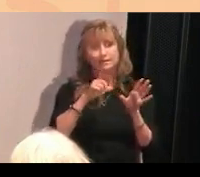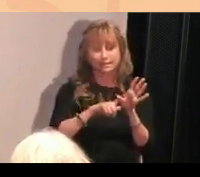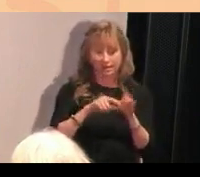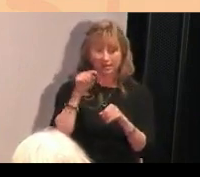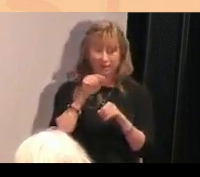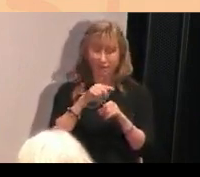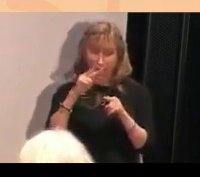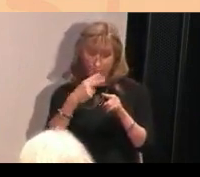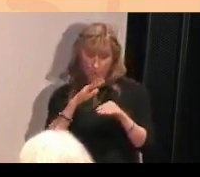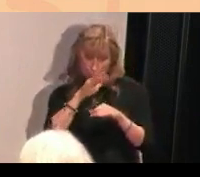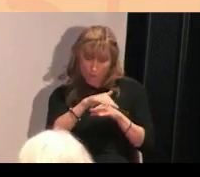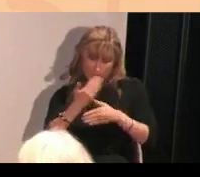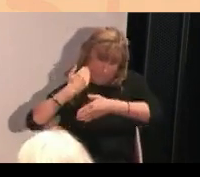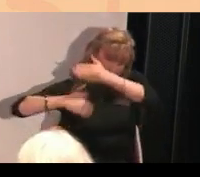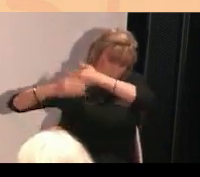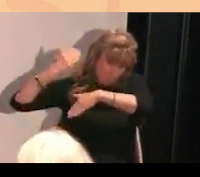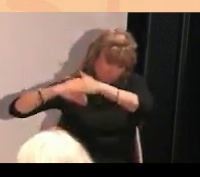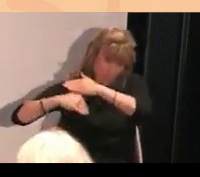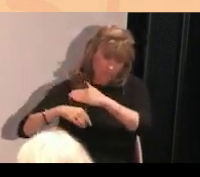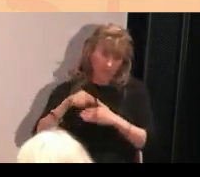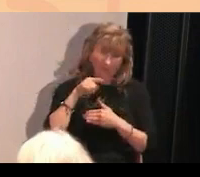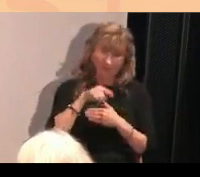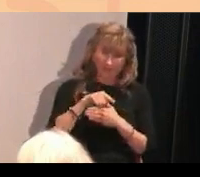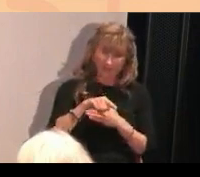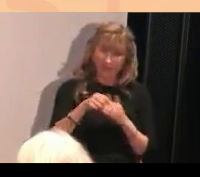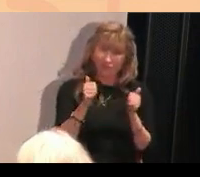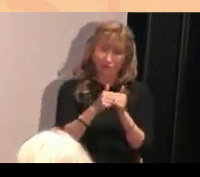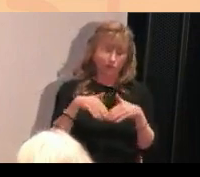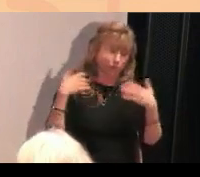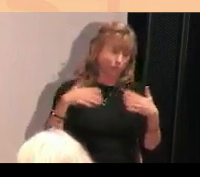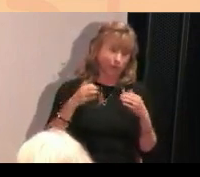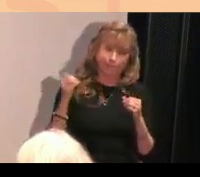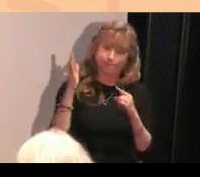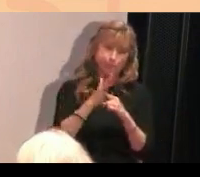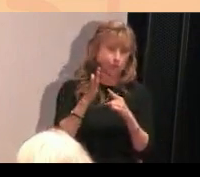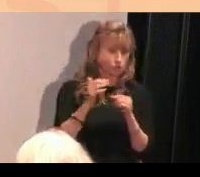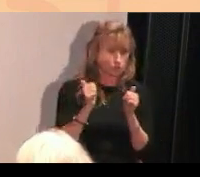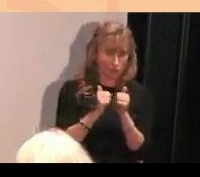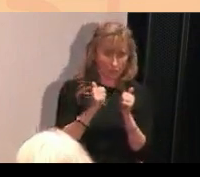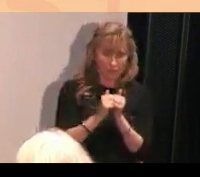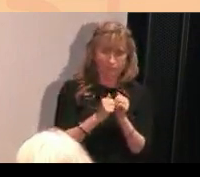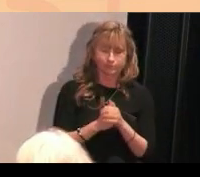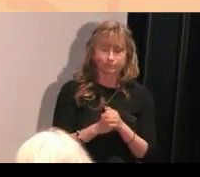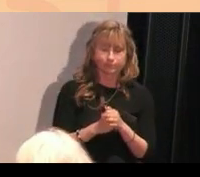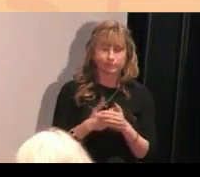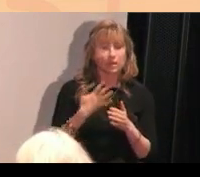important discussion and I want to advise that this presentation also includes the names of